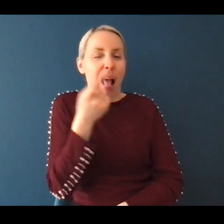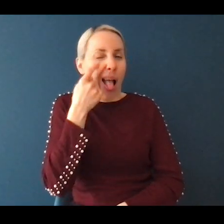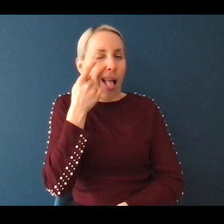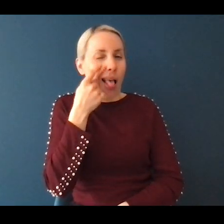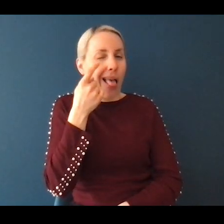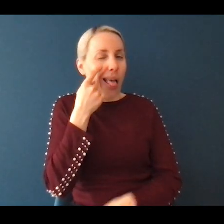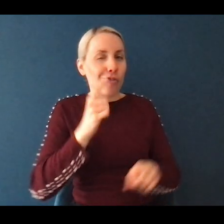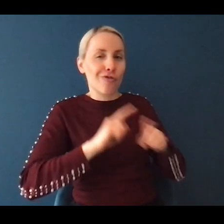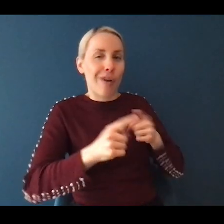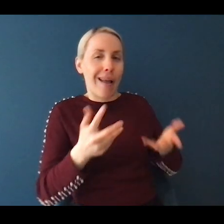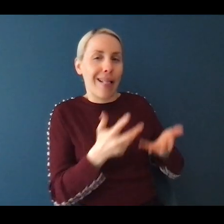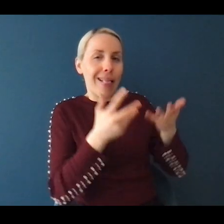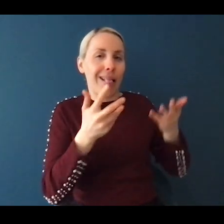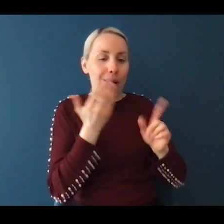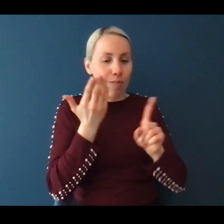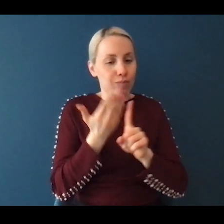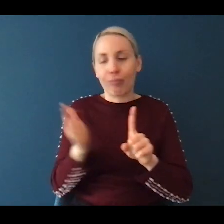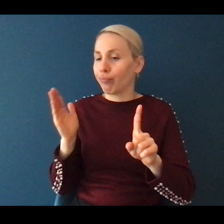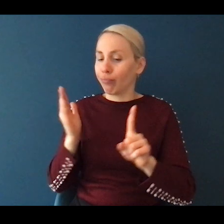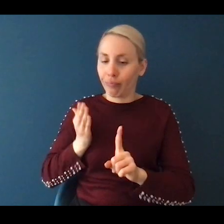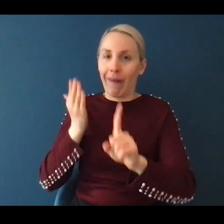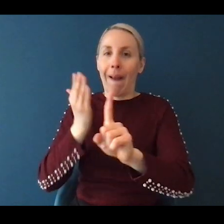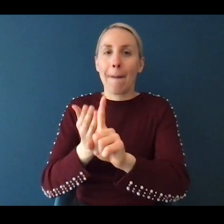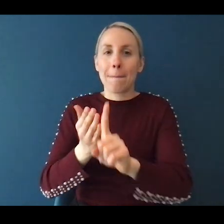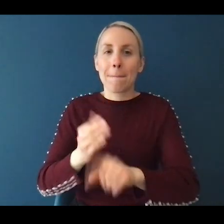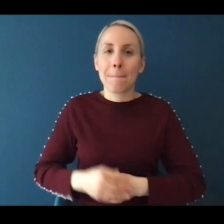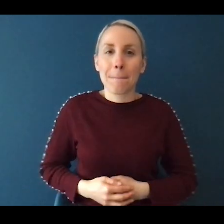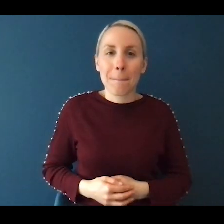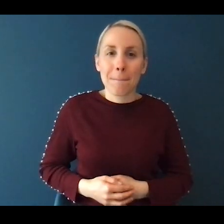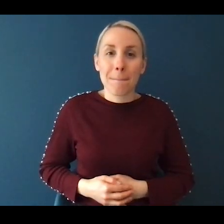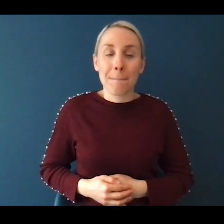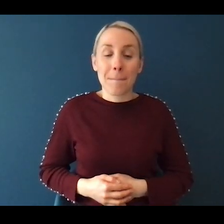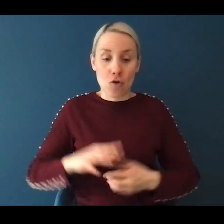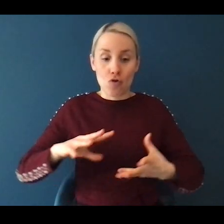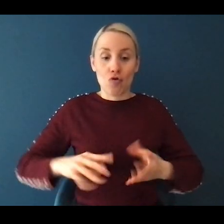a completely different direction so I started creating staged photographs which I hadn't